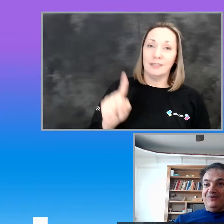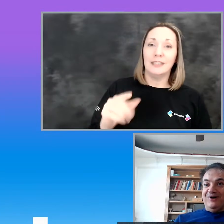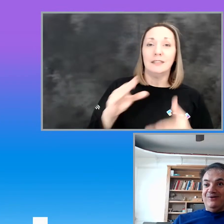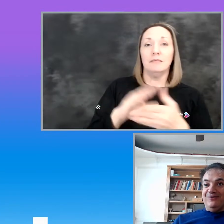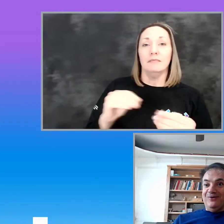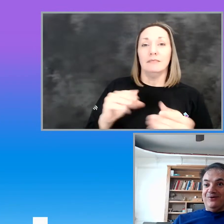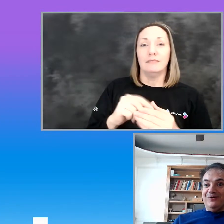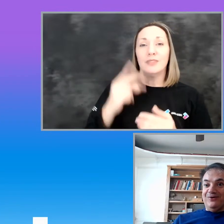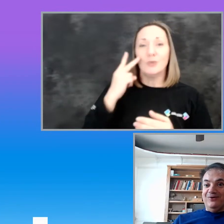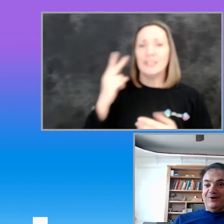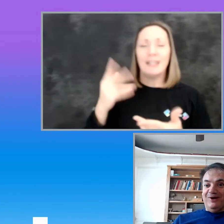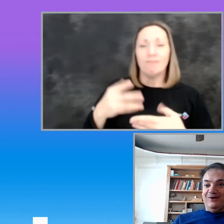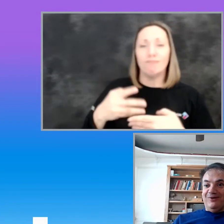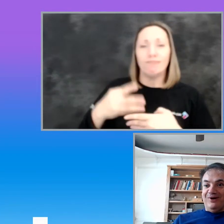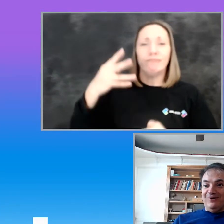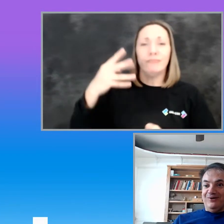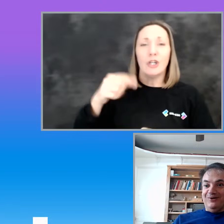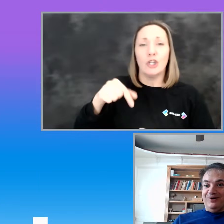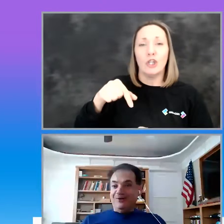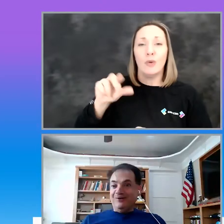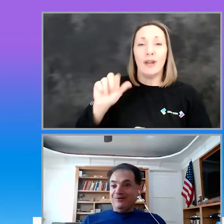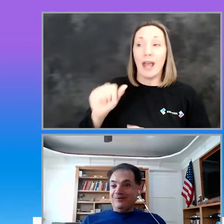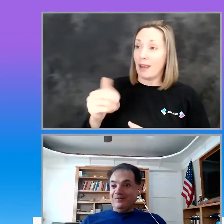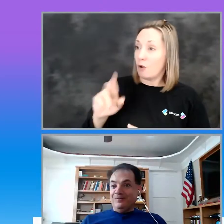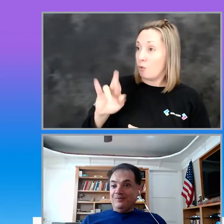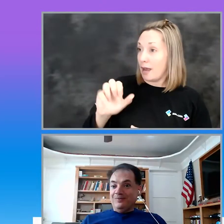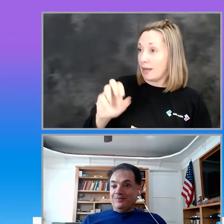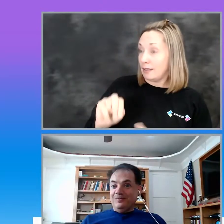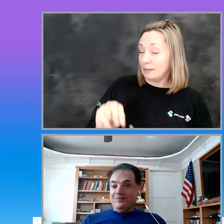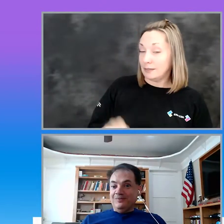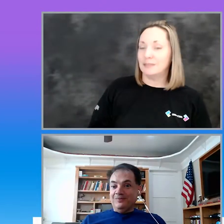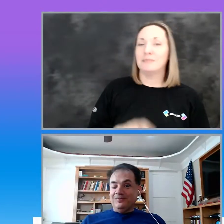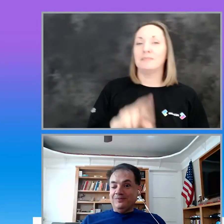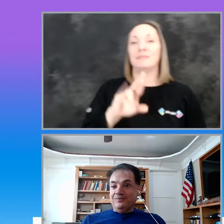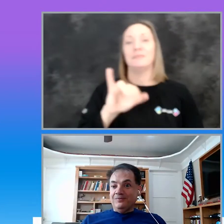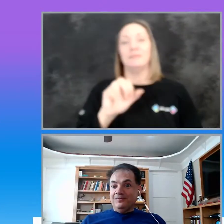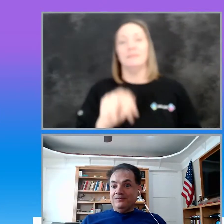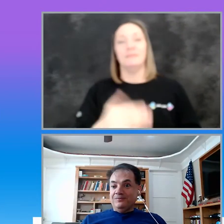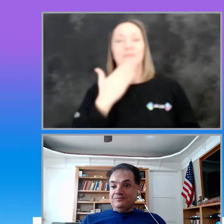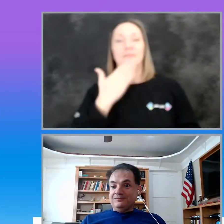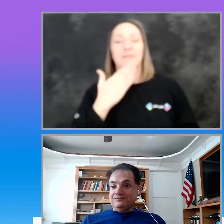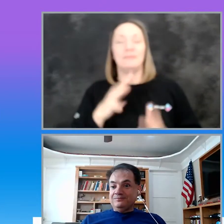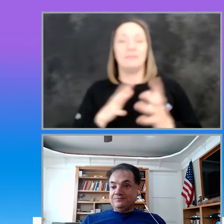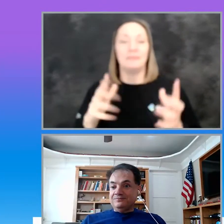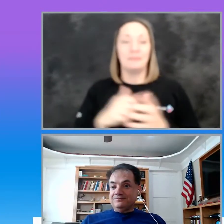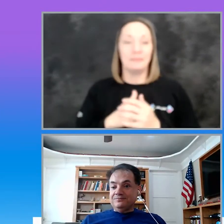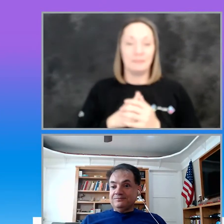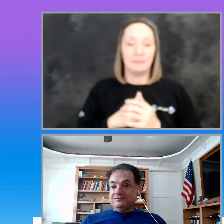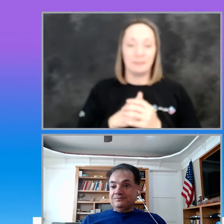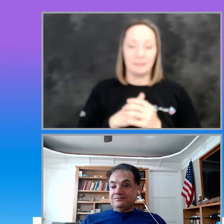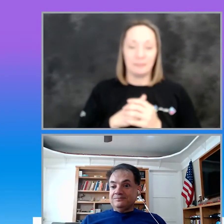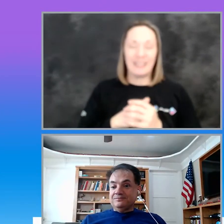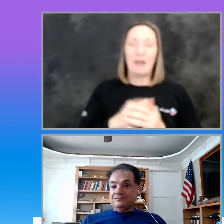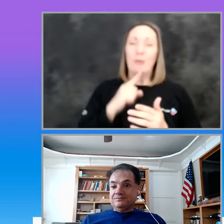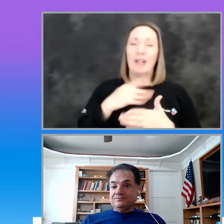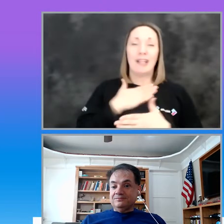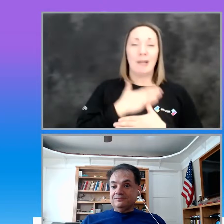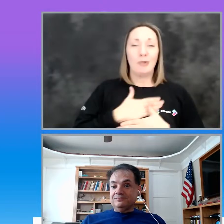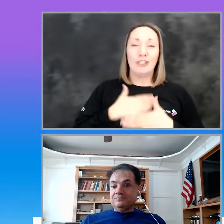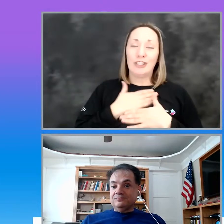what we've got for Q&A. Ryan, are you there? I am, thanks so much,